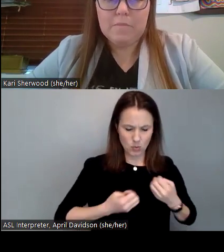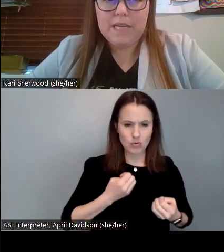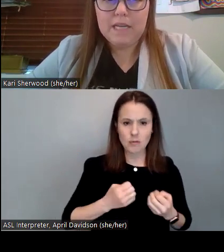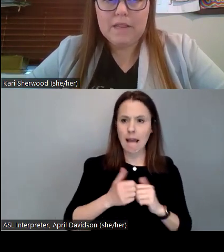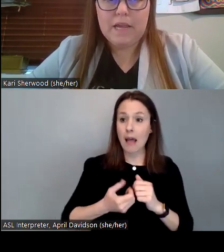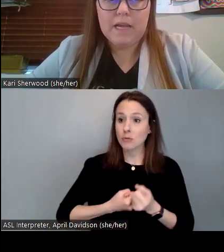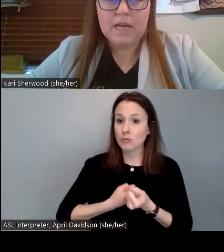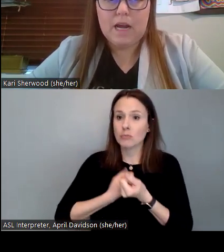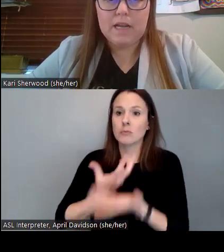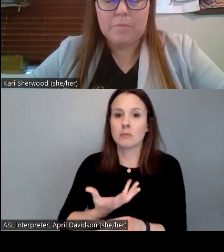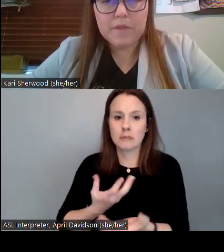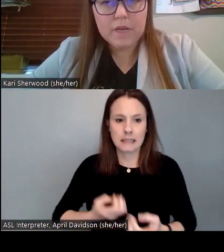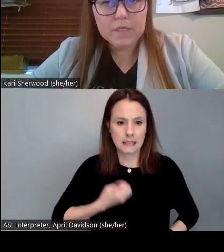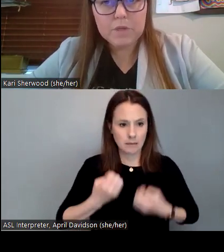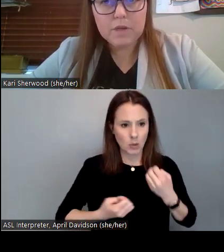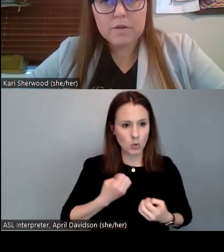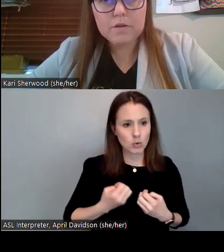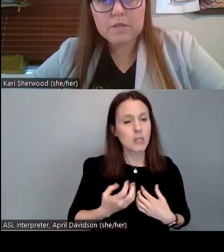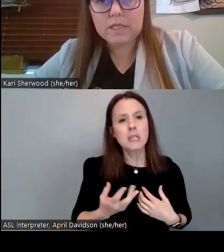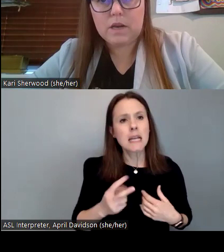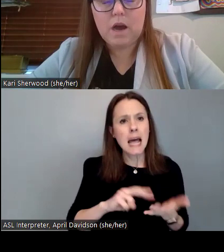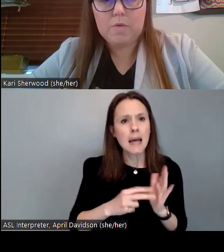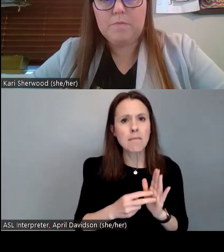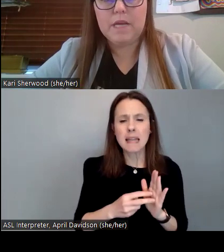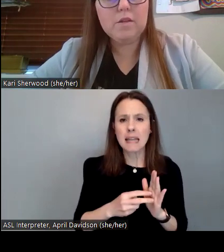mean they cannot empathize with others; that's a common